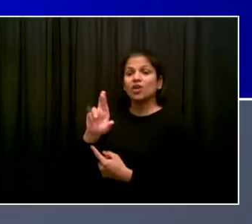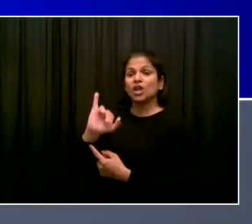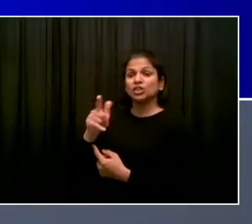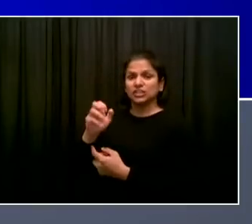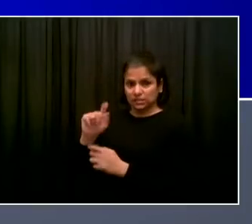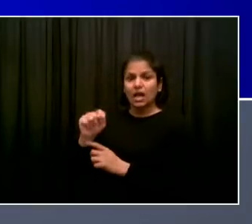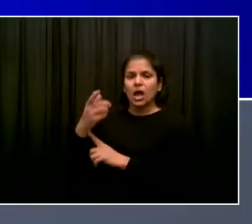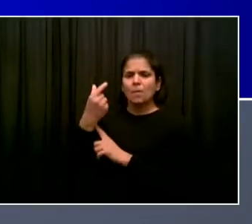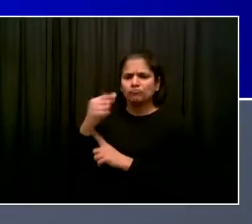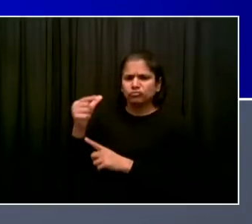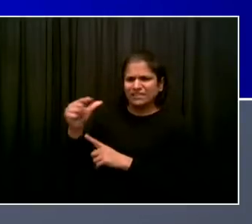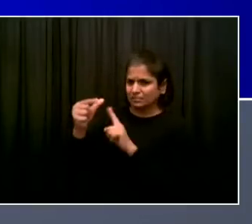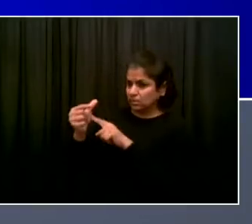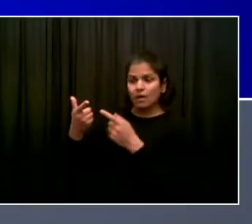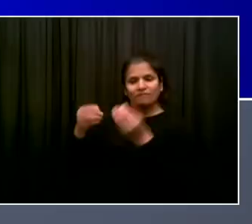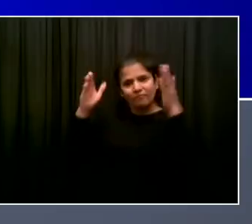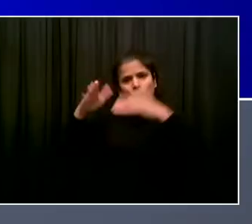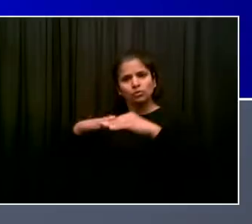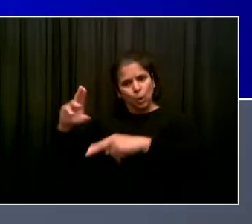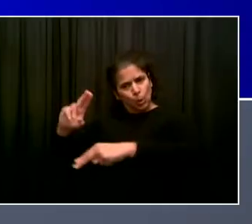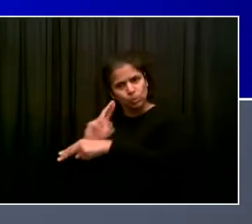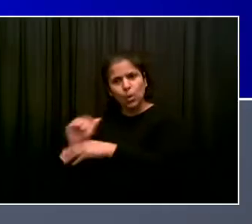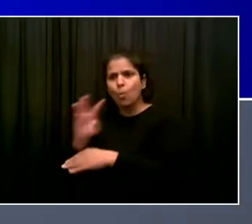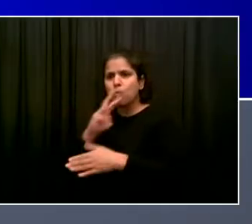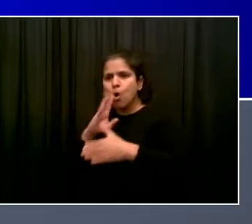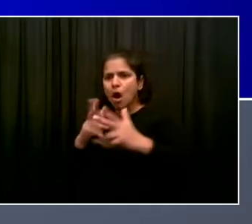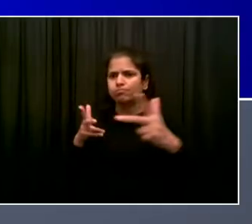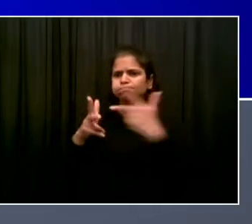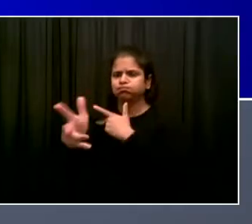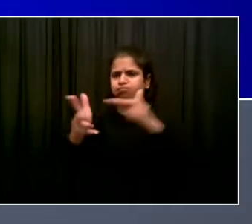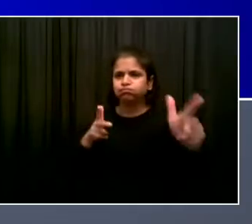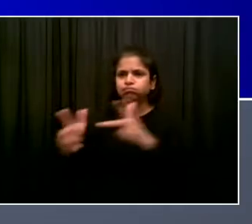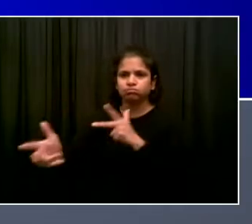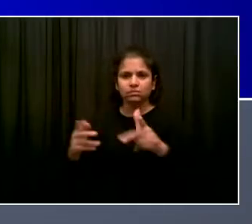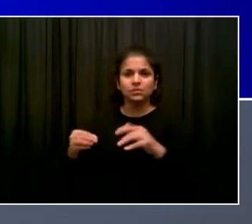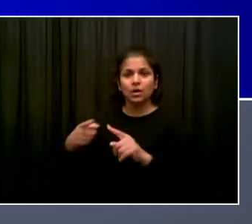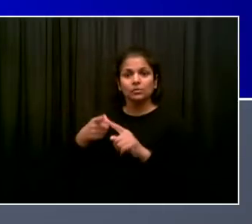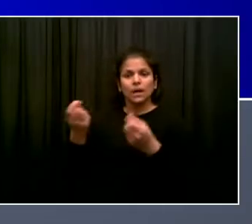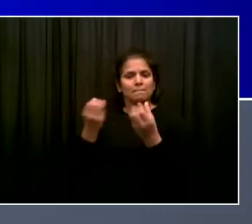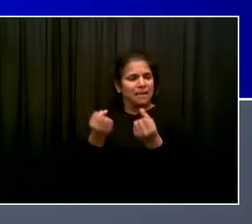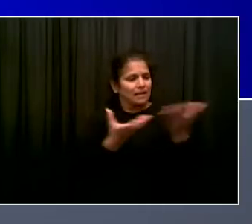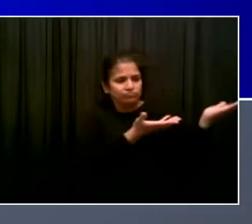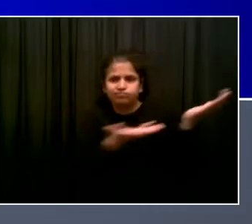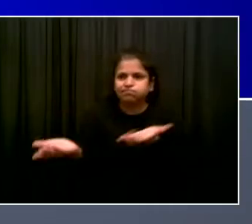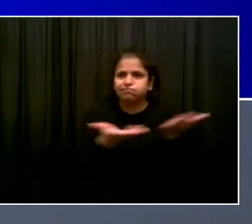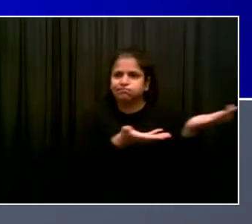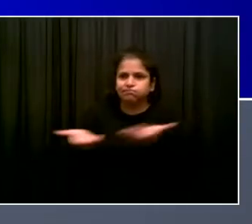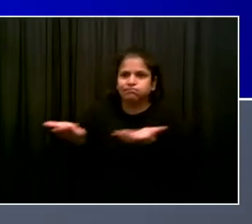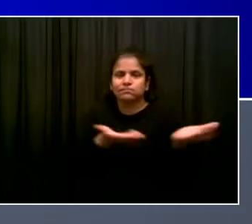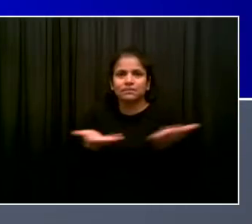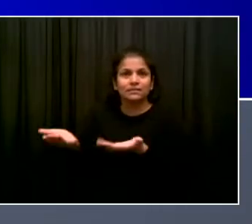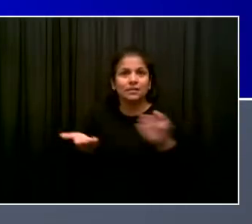SUSTAINABLE FUTURE. TO ACTIVATE THAT BLUE HIGHWAY OF